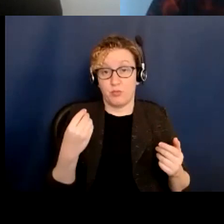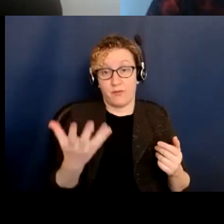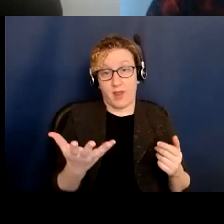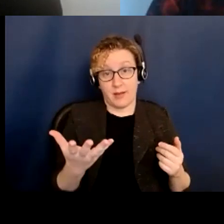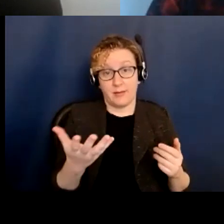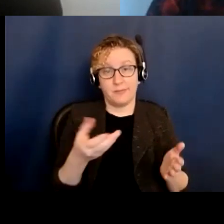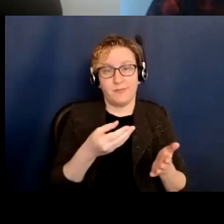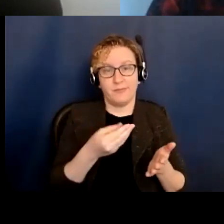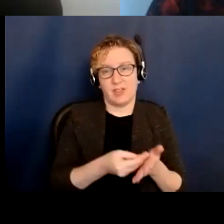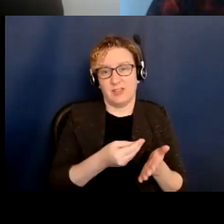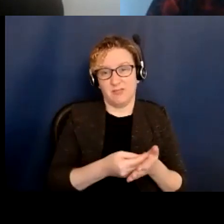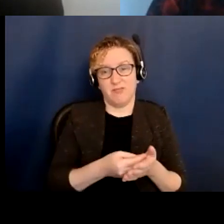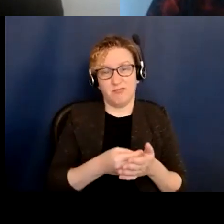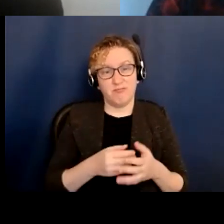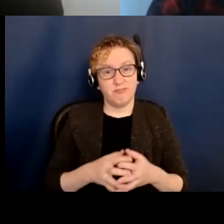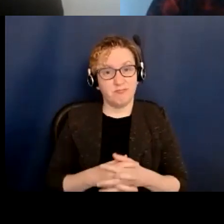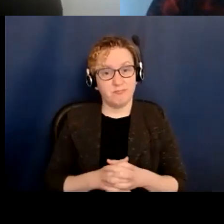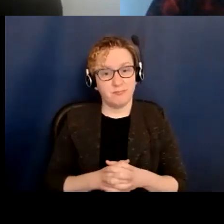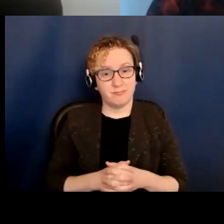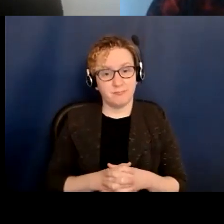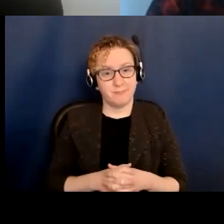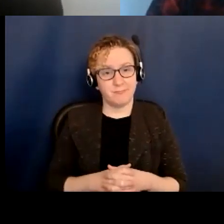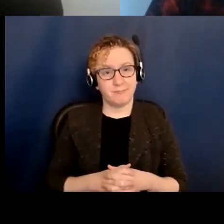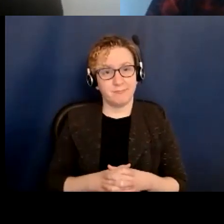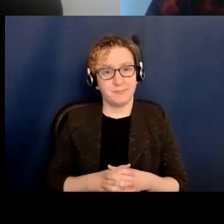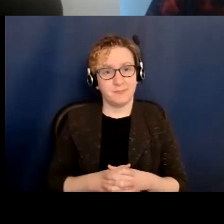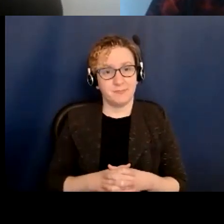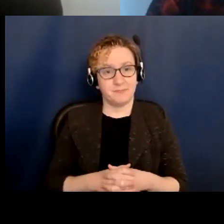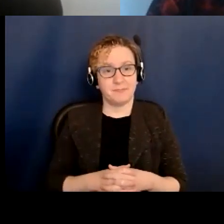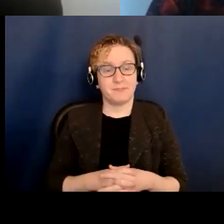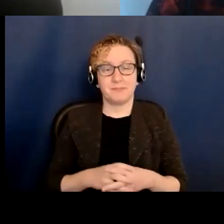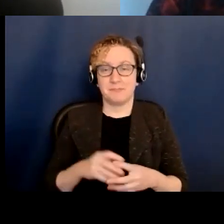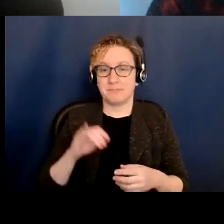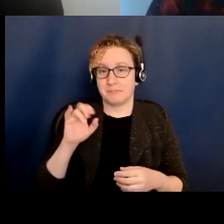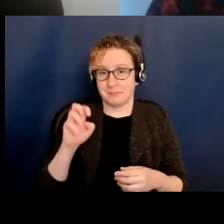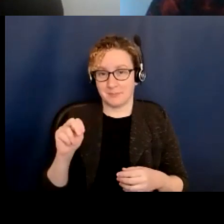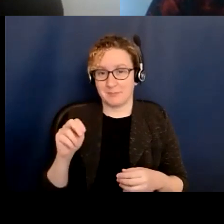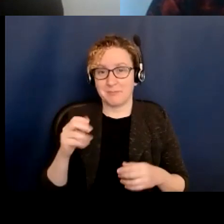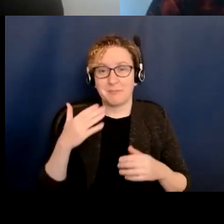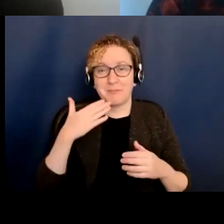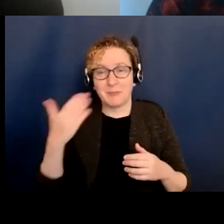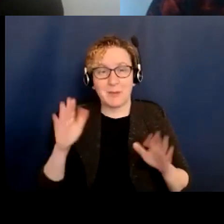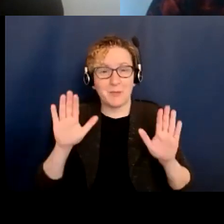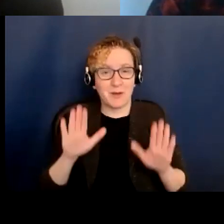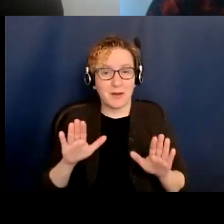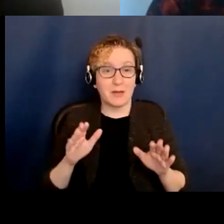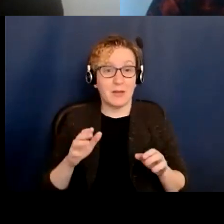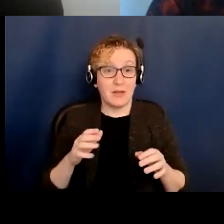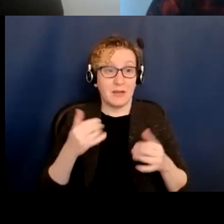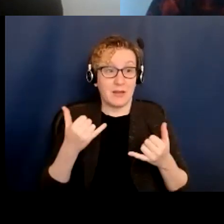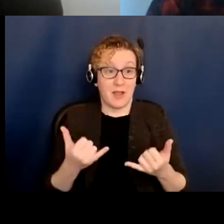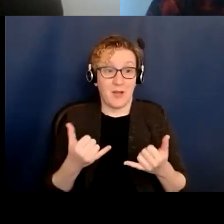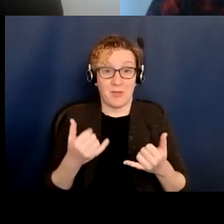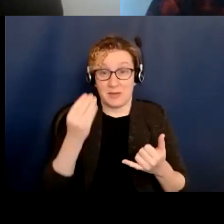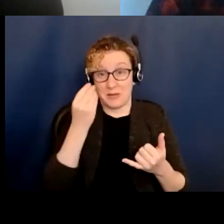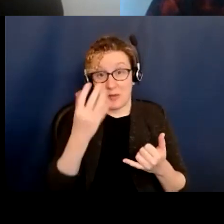I just want to let folks know that we are in our last 15 minutes so